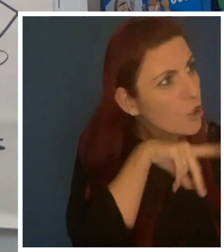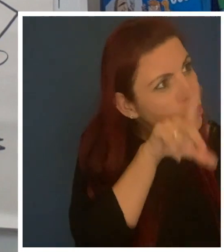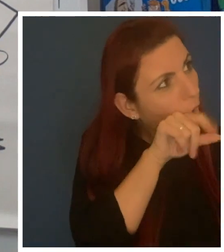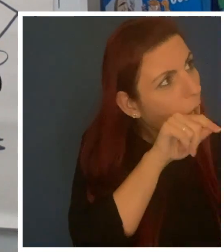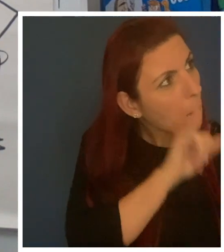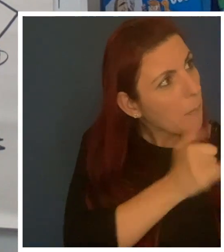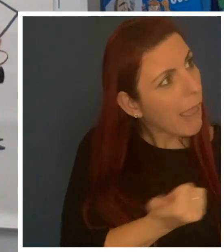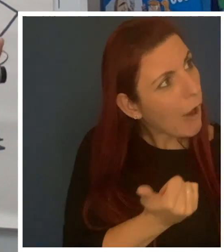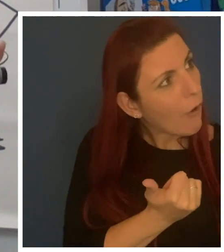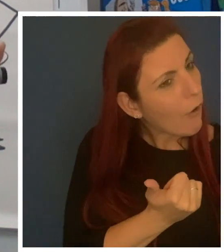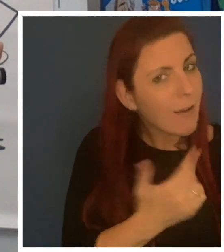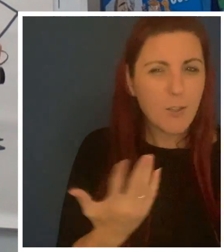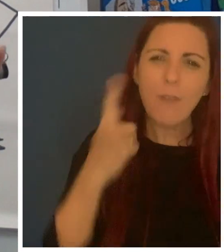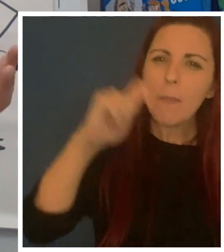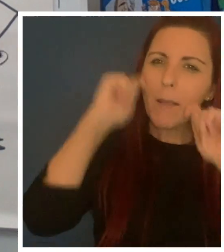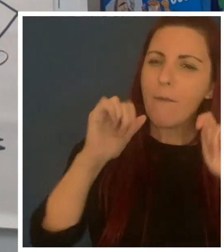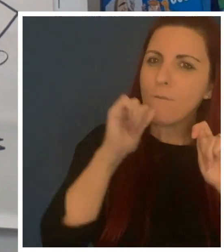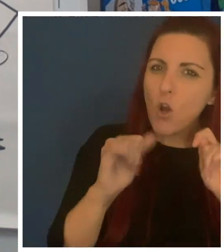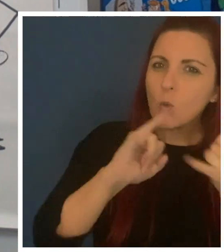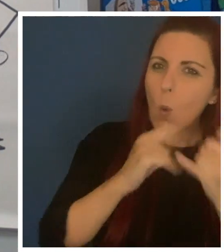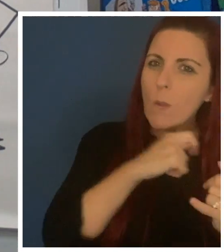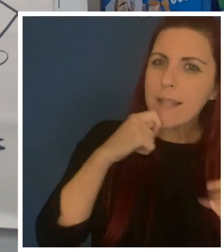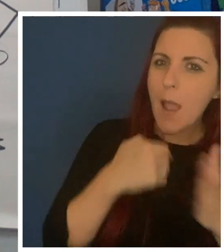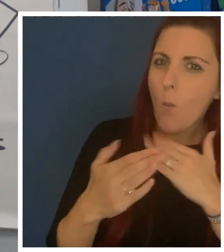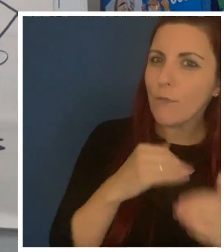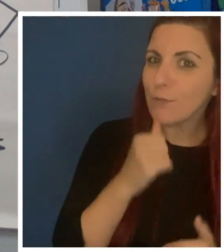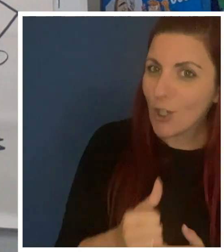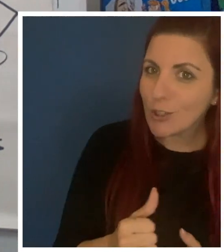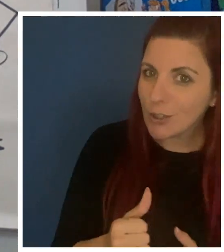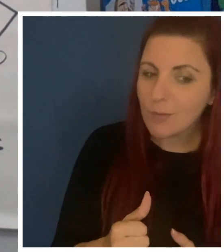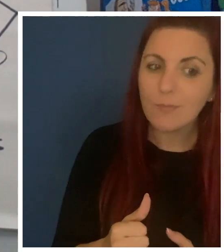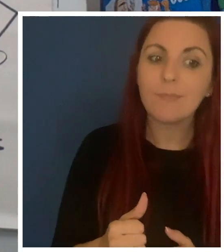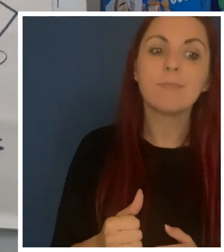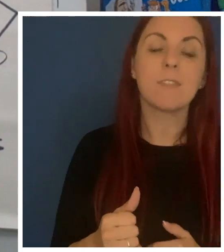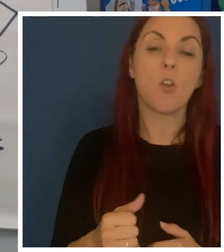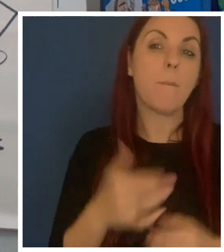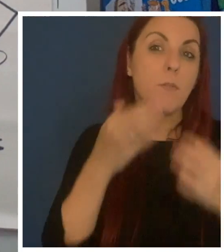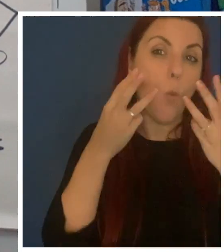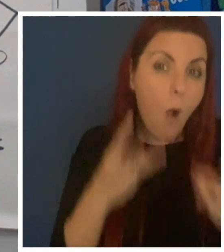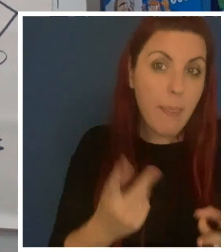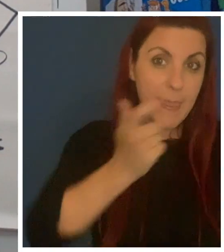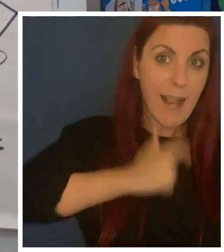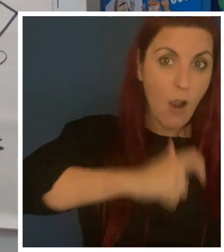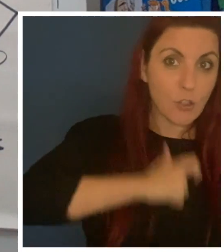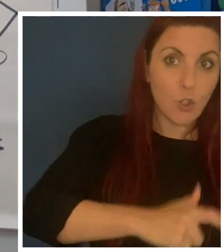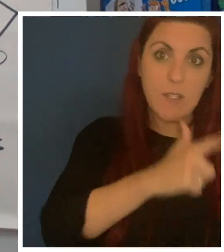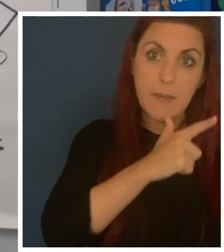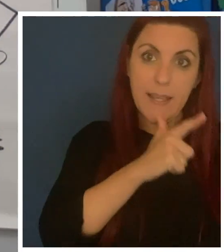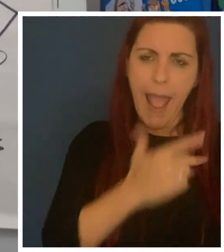So you have to think about what they're going to say. So, when you want them to say things, a good way to do it is to write down really